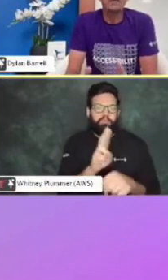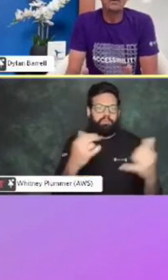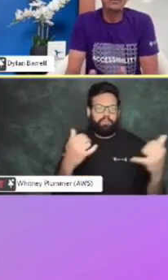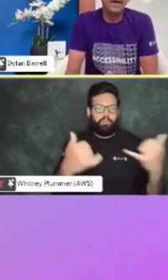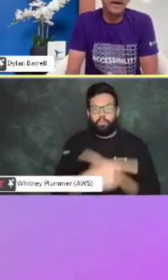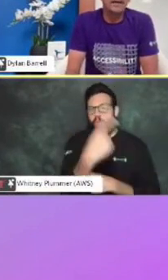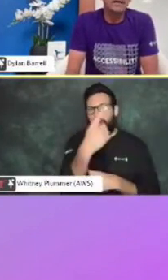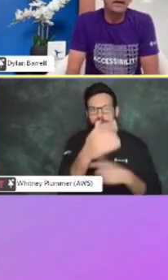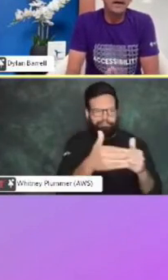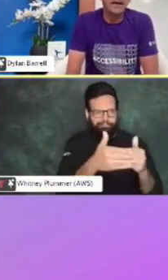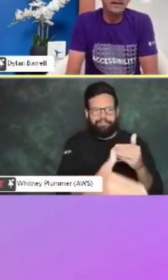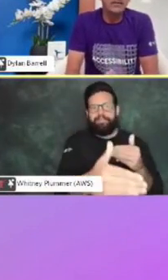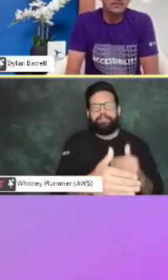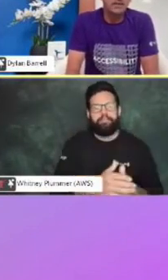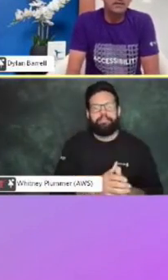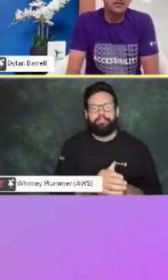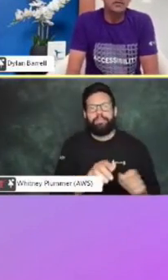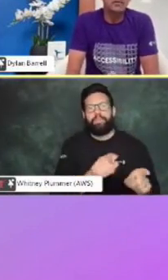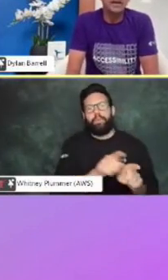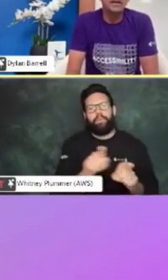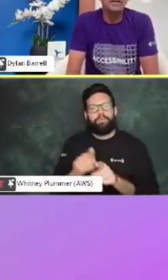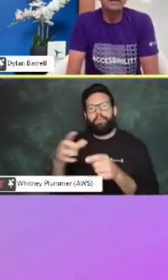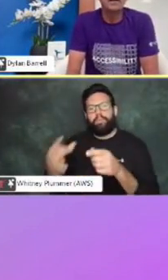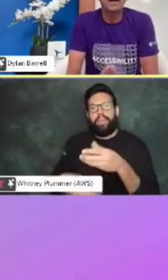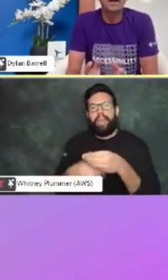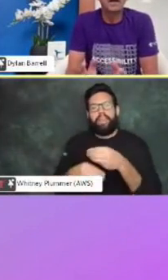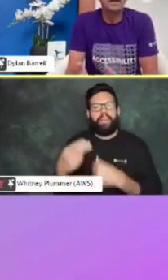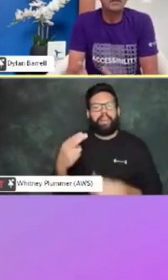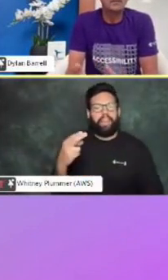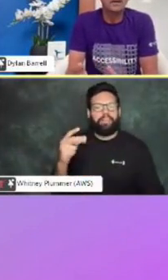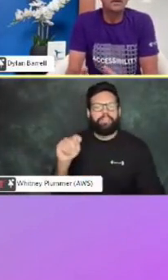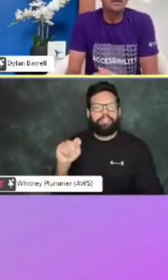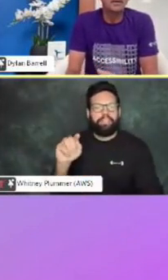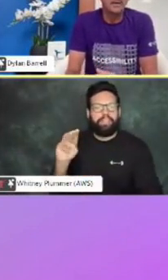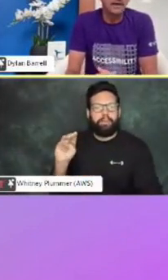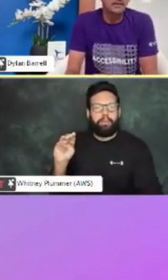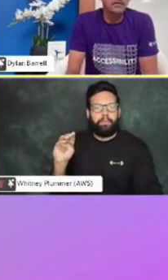We also added an HTML tool to test HTML tables